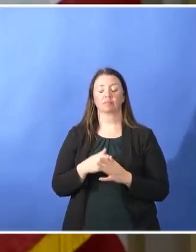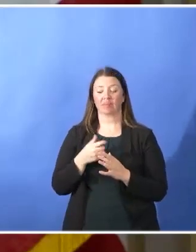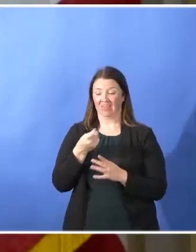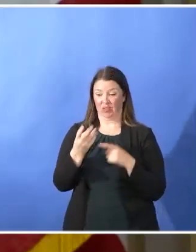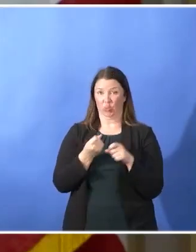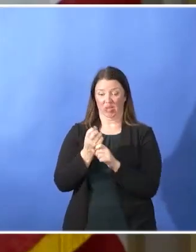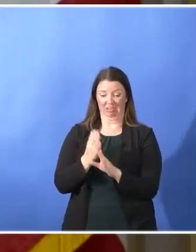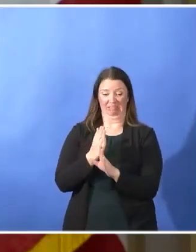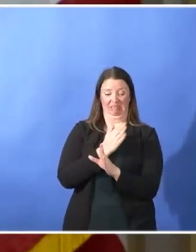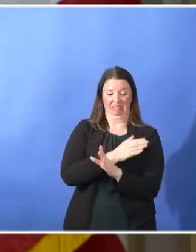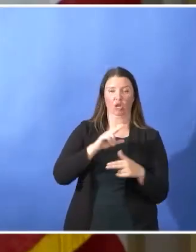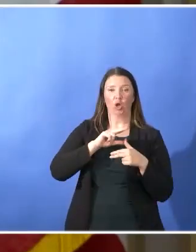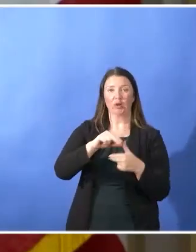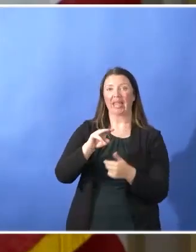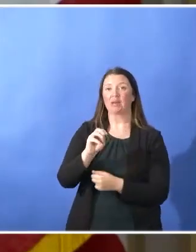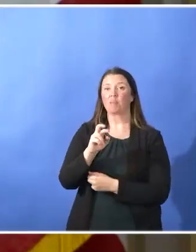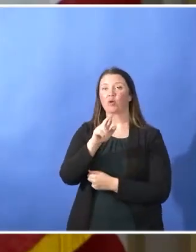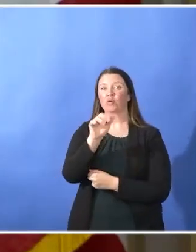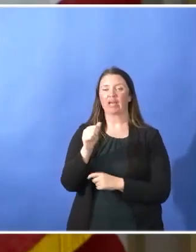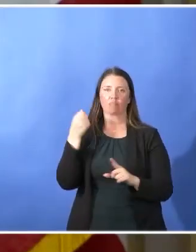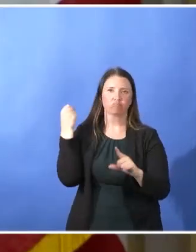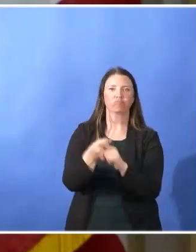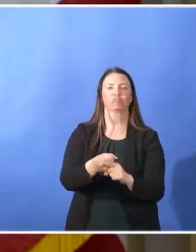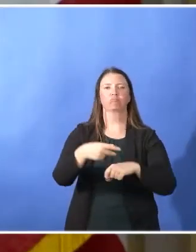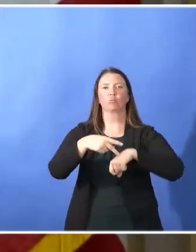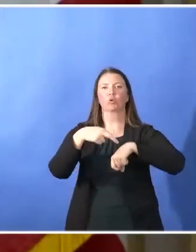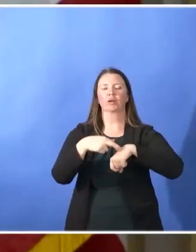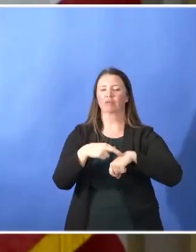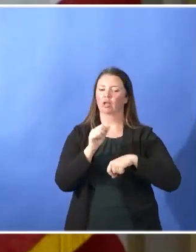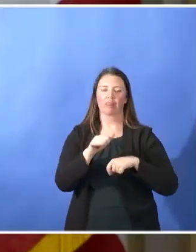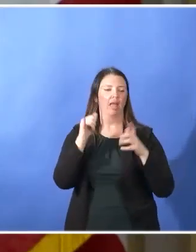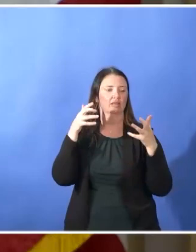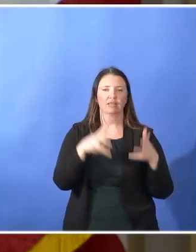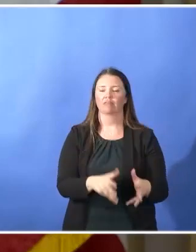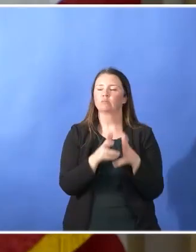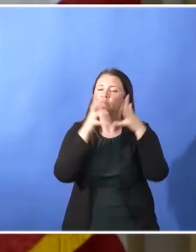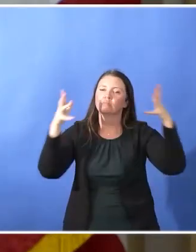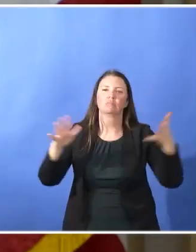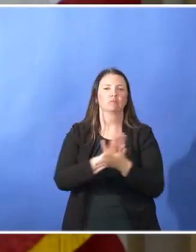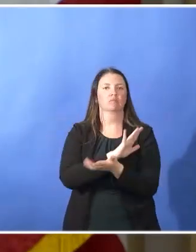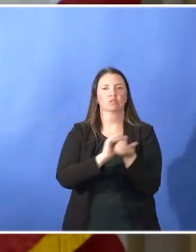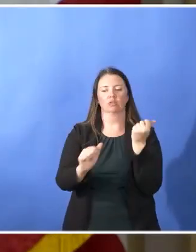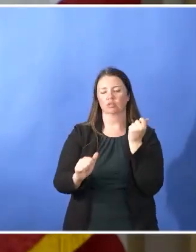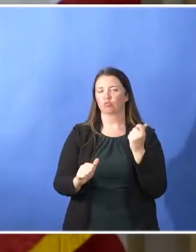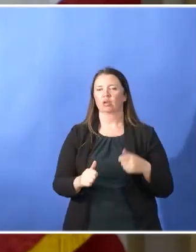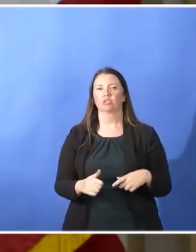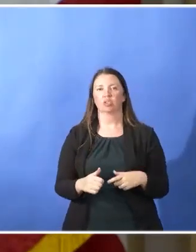THROUGH PUERTO RICO, LEAVING HISTORIC DESTRUCTION IN HIS